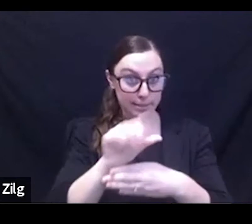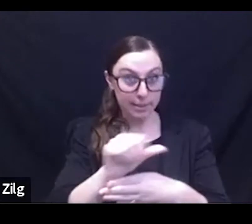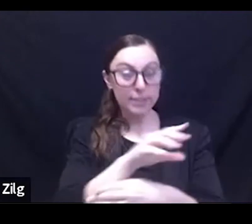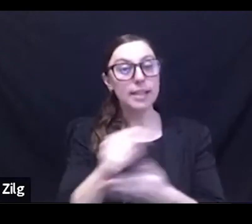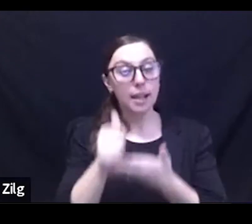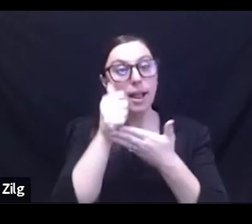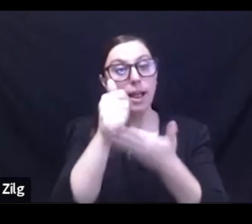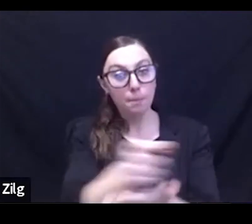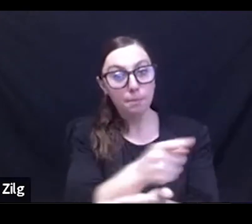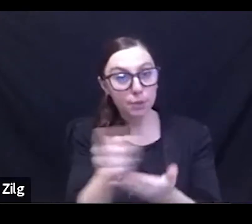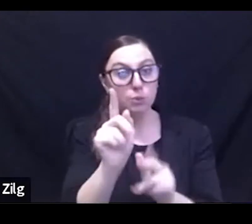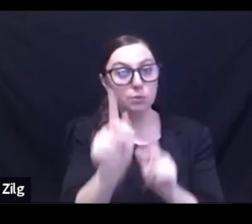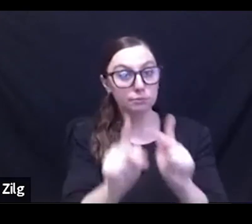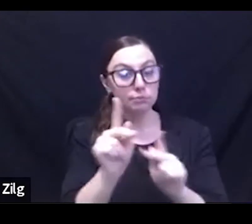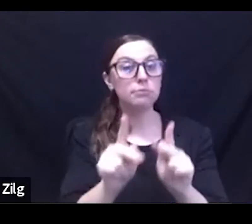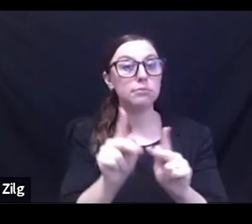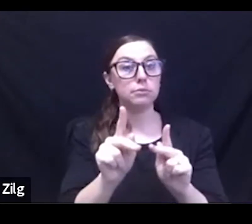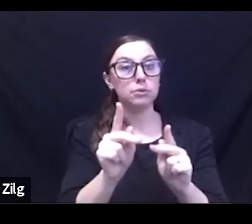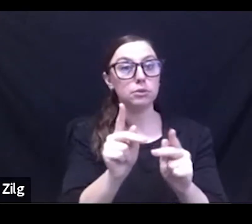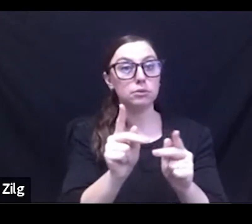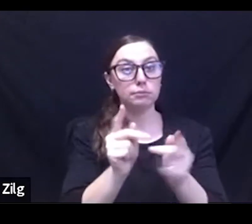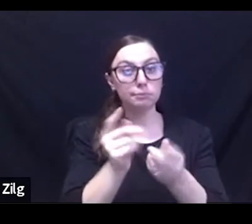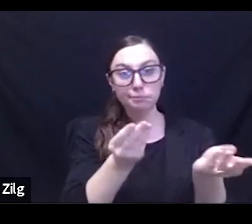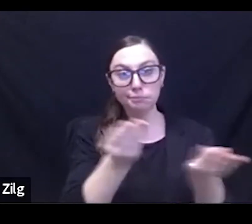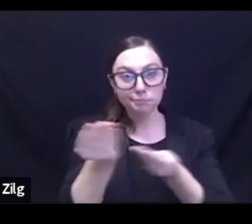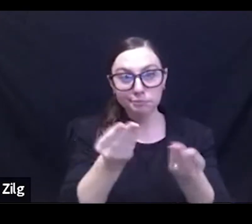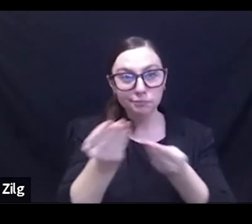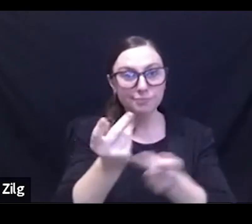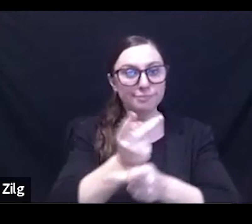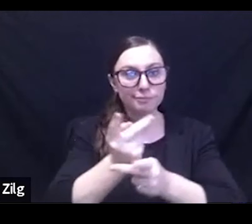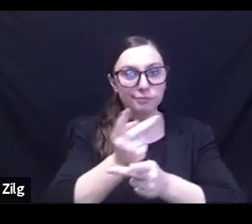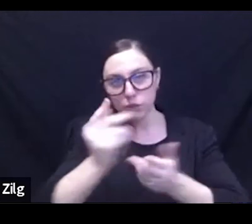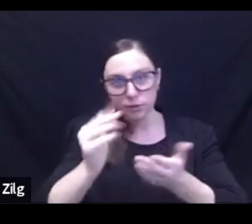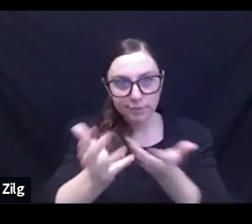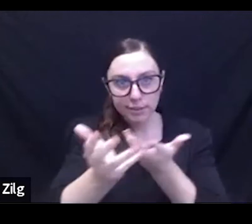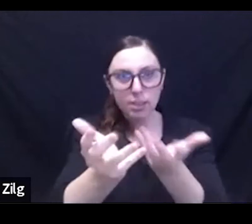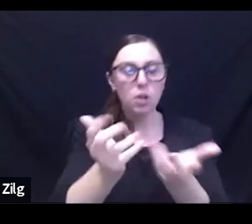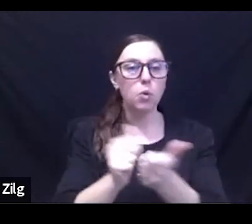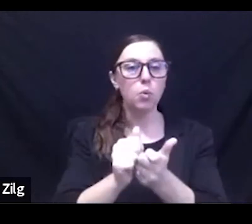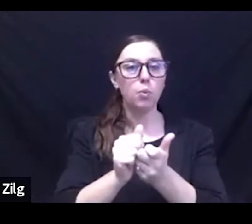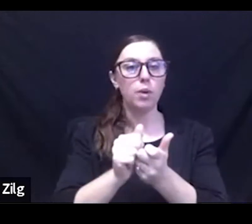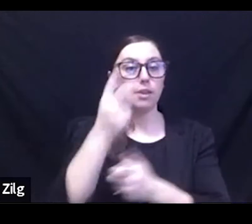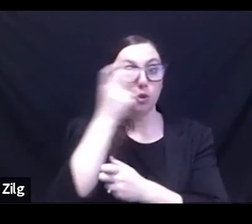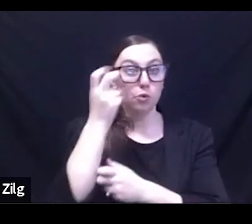those individuals navigate the criminal justice system, specifically survivors of